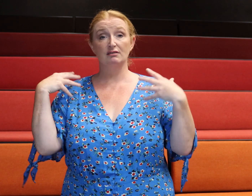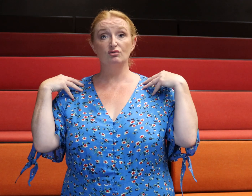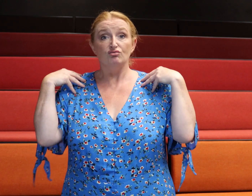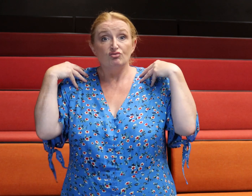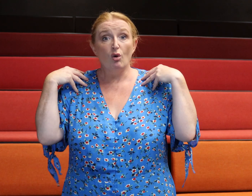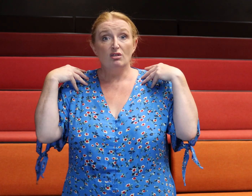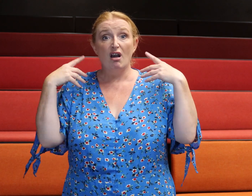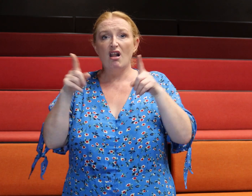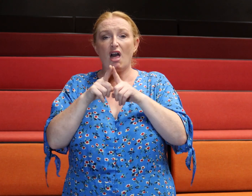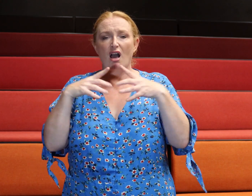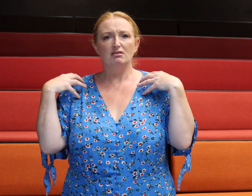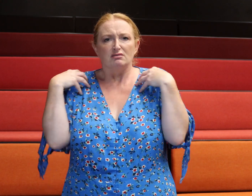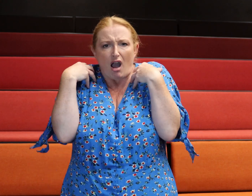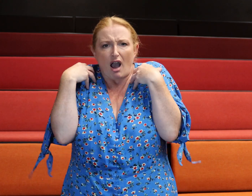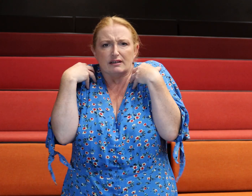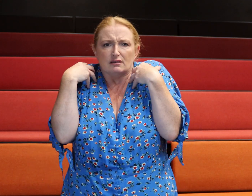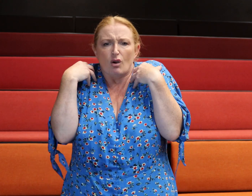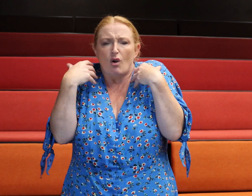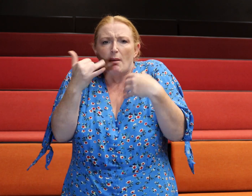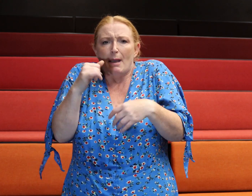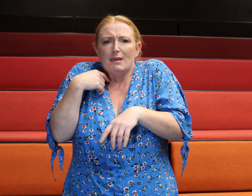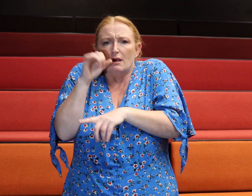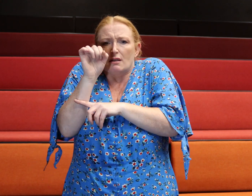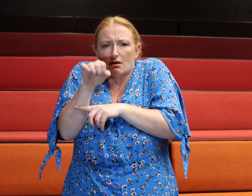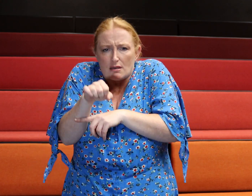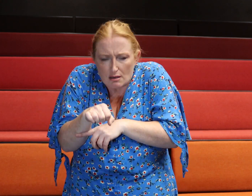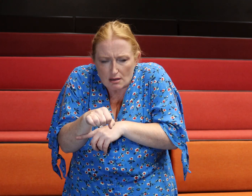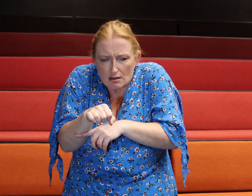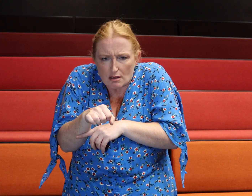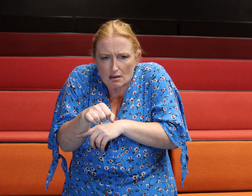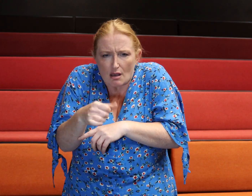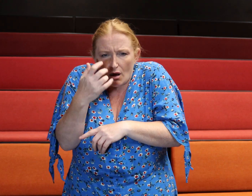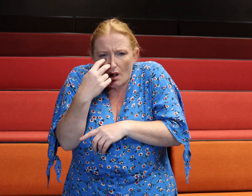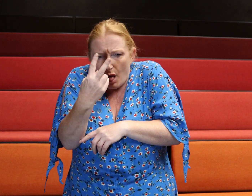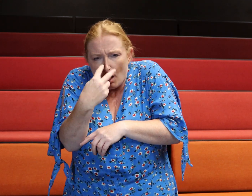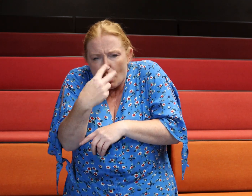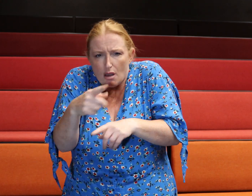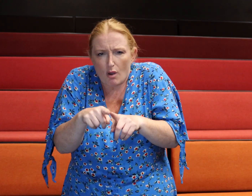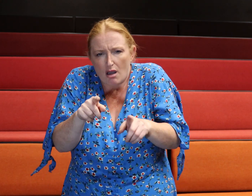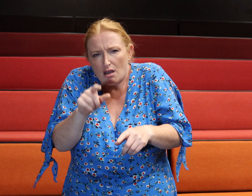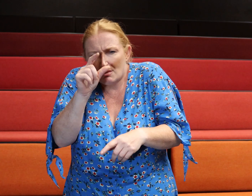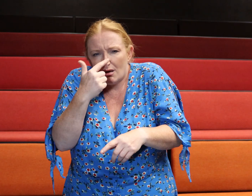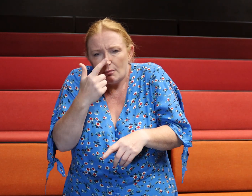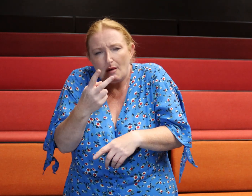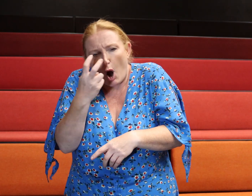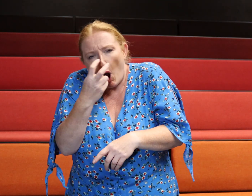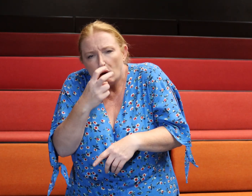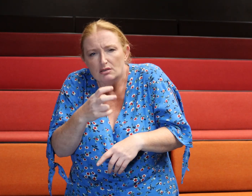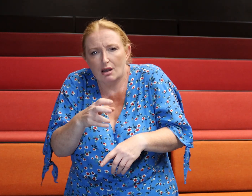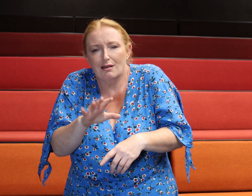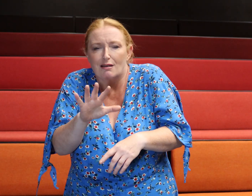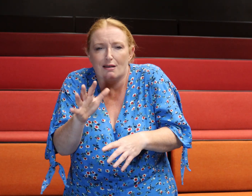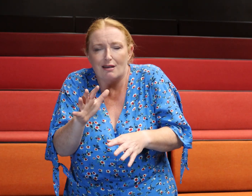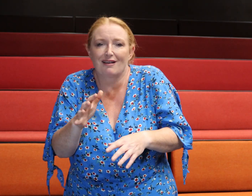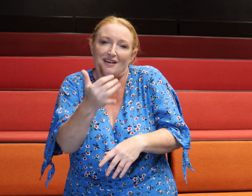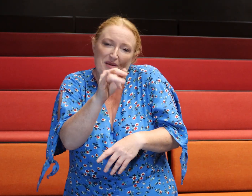whether they've got like very tight shoulders or they might be a little bit bent over to show that they're slightly, you know, of a of an older age